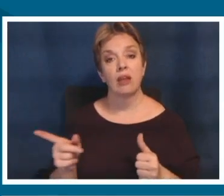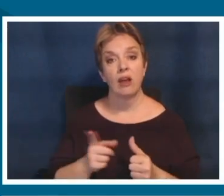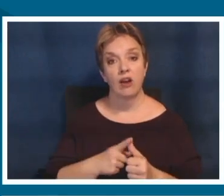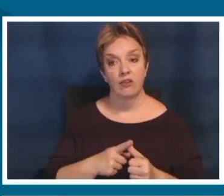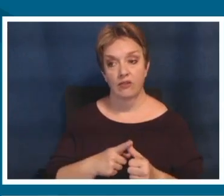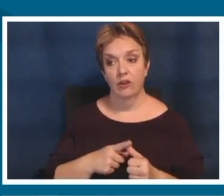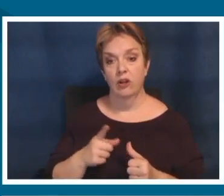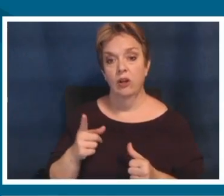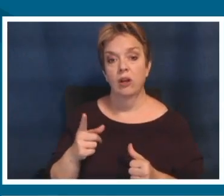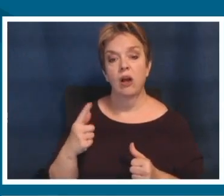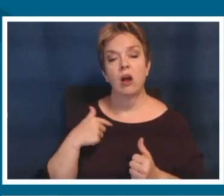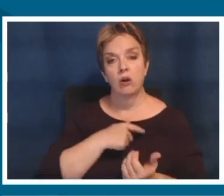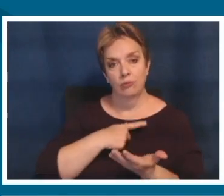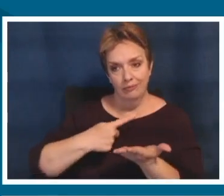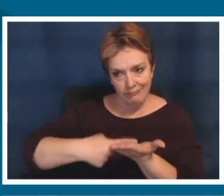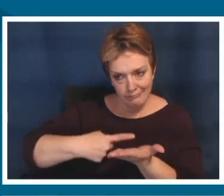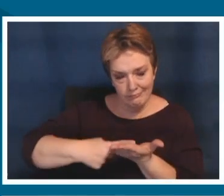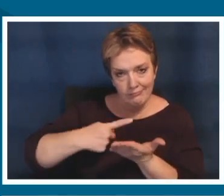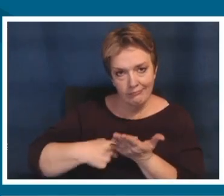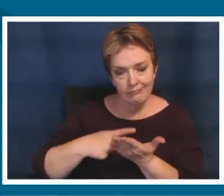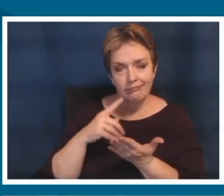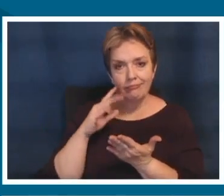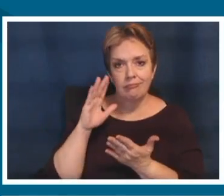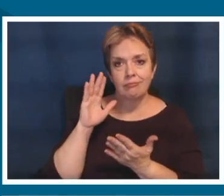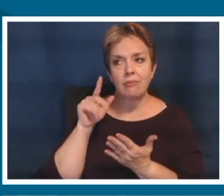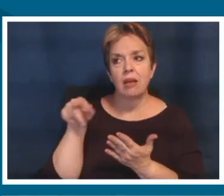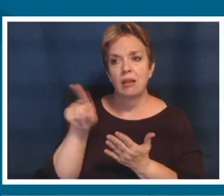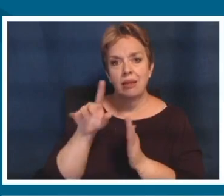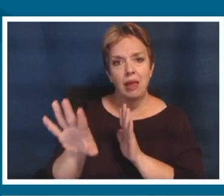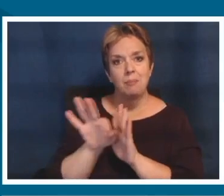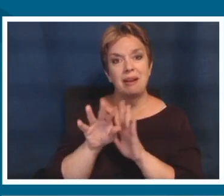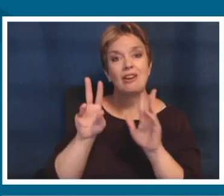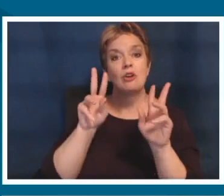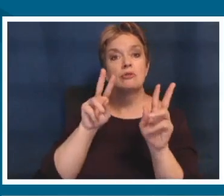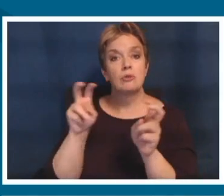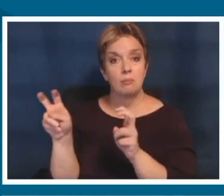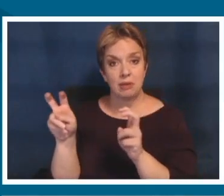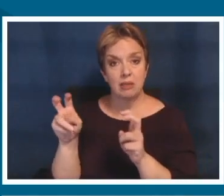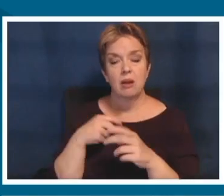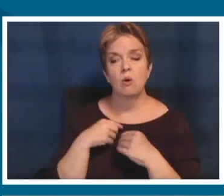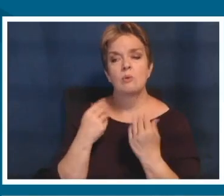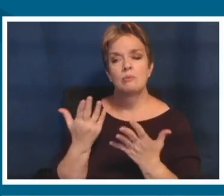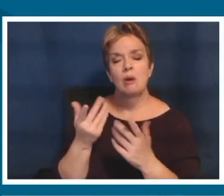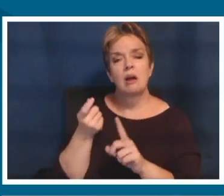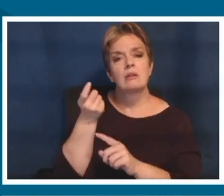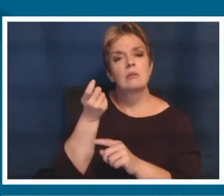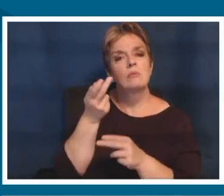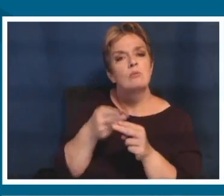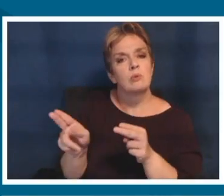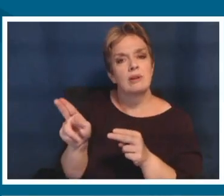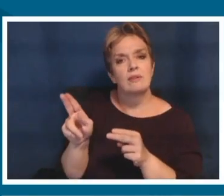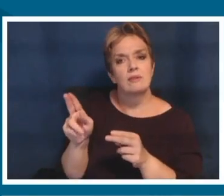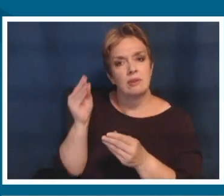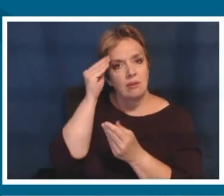about the activation sites by providing a quick bit of intro information about